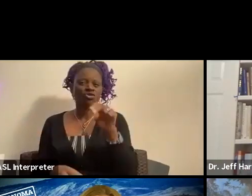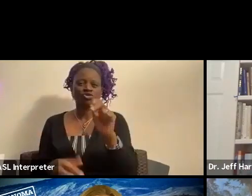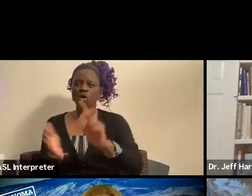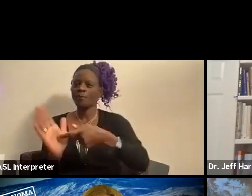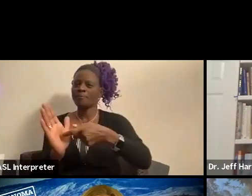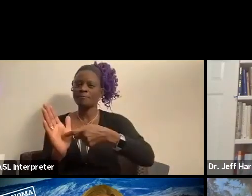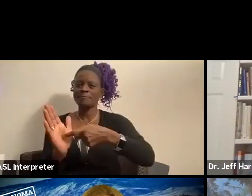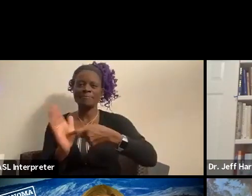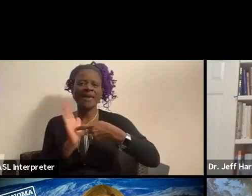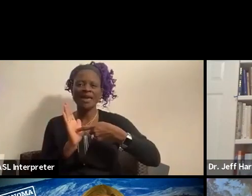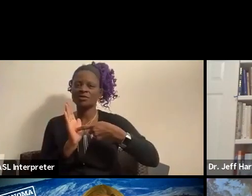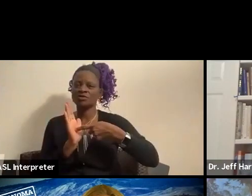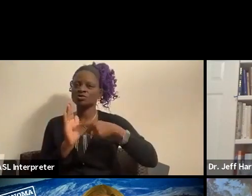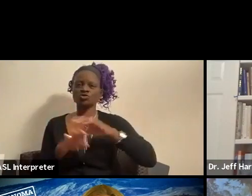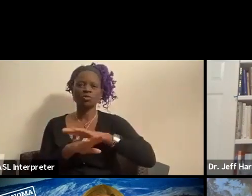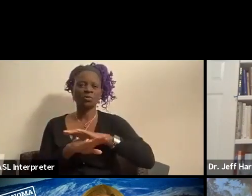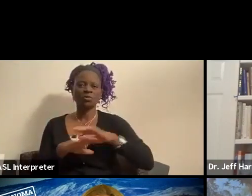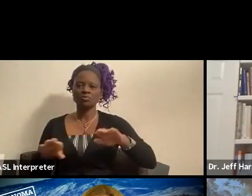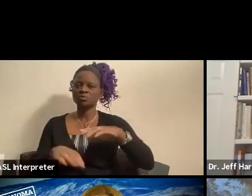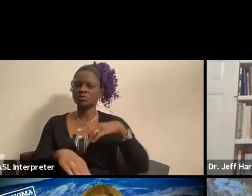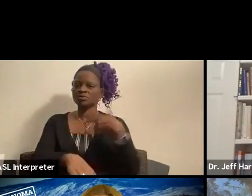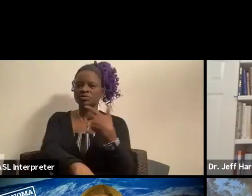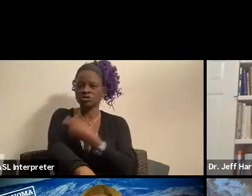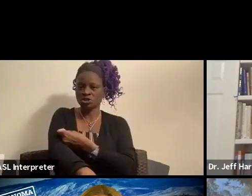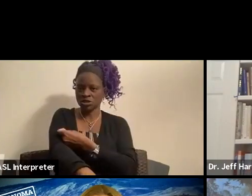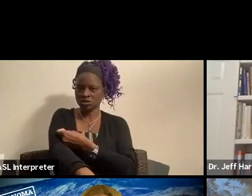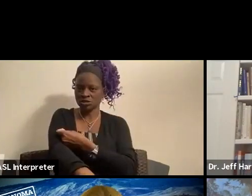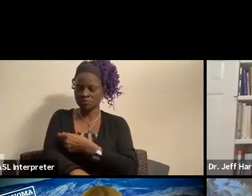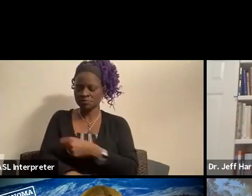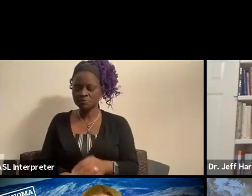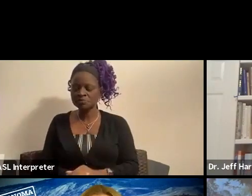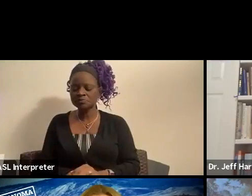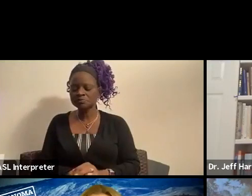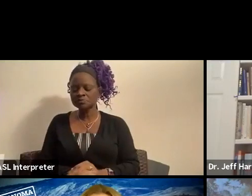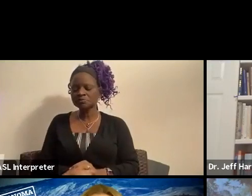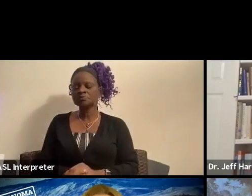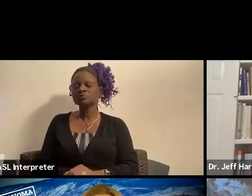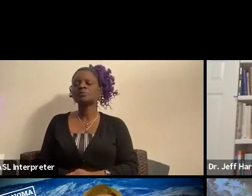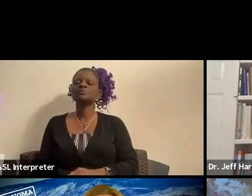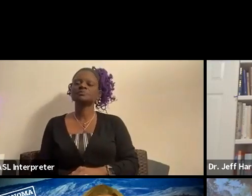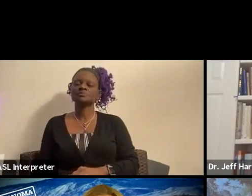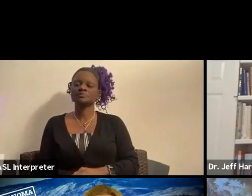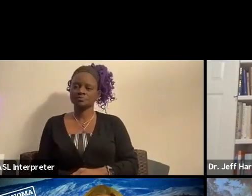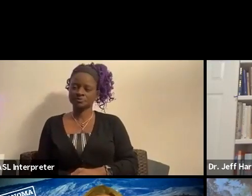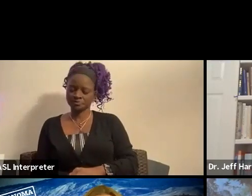because of the way that these were licensed by the FDA. Thank you.